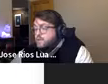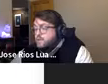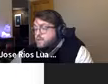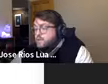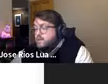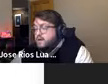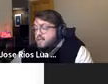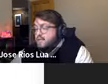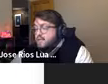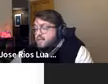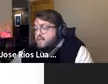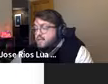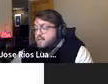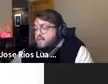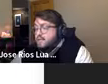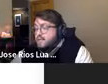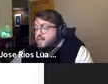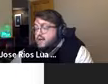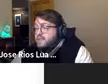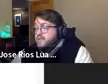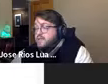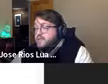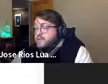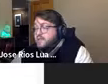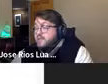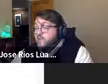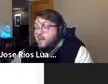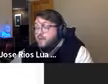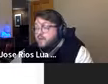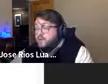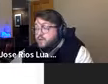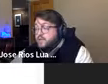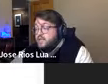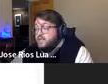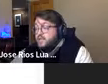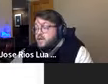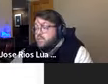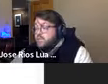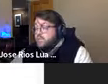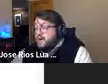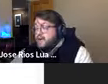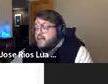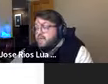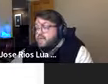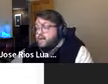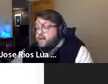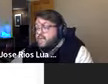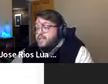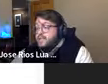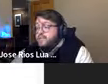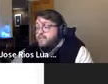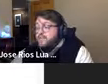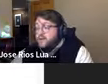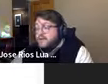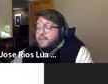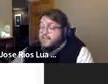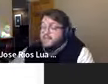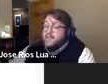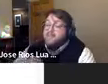how long. clothes close contacts have to coin close contacts have to quarantine so fully vaccinated students IDentified as close context students IDentified as close context and a half to four.